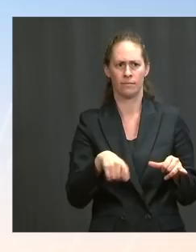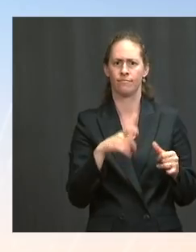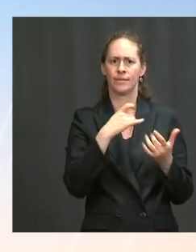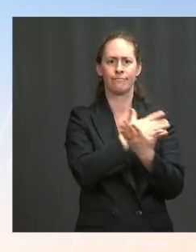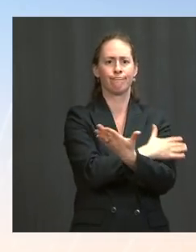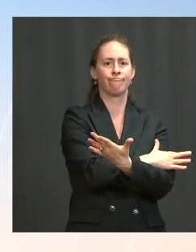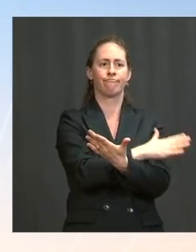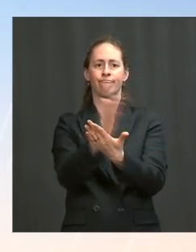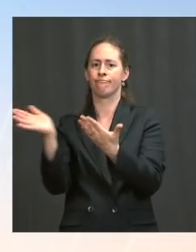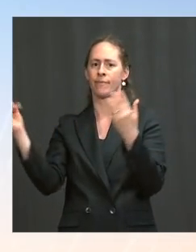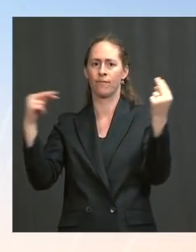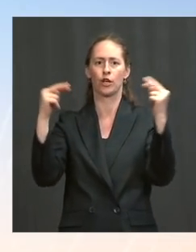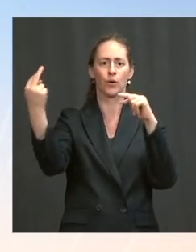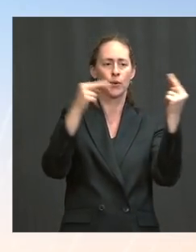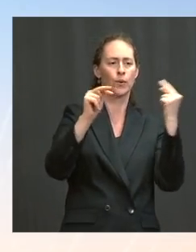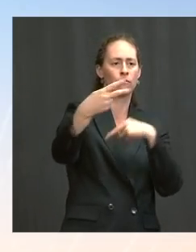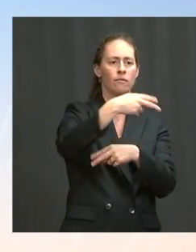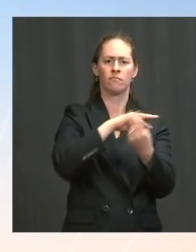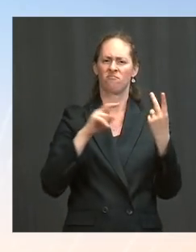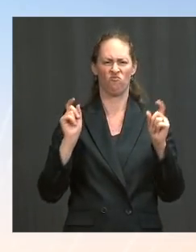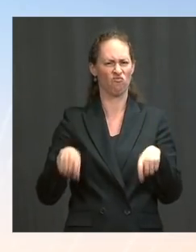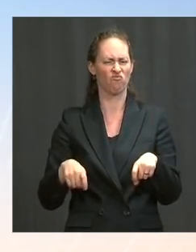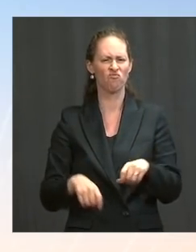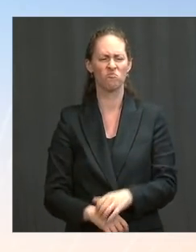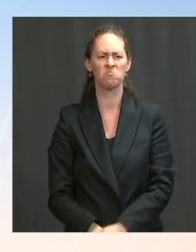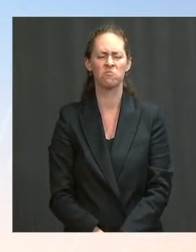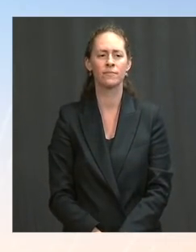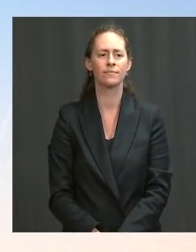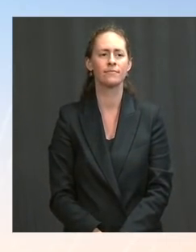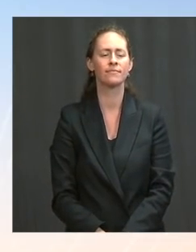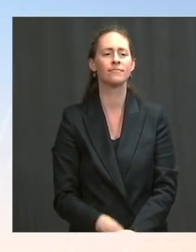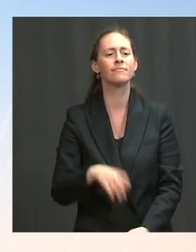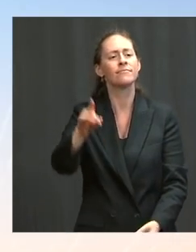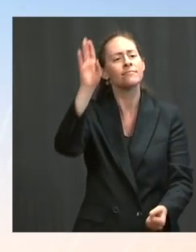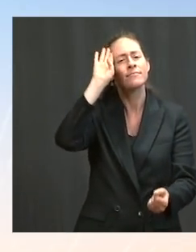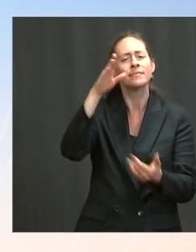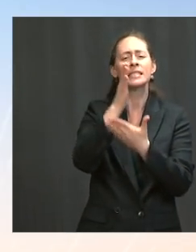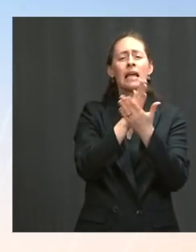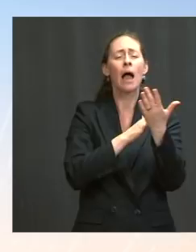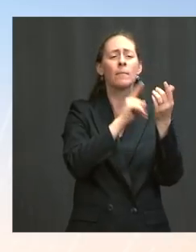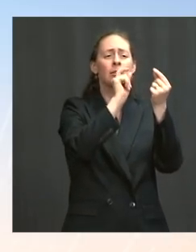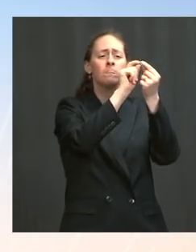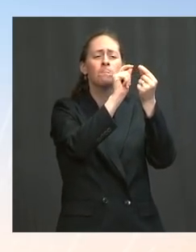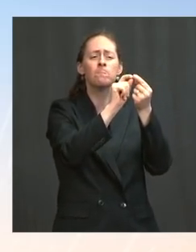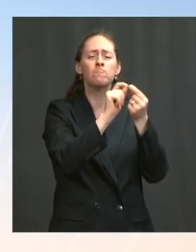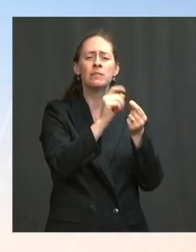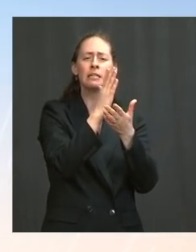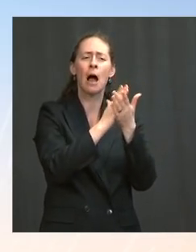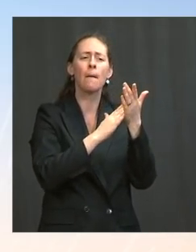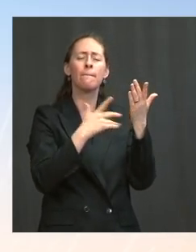And I will note that there are a couple of components and, you know, some -- some areas where there hasn't been